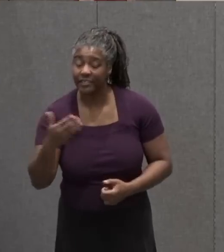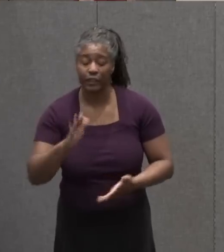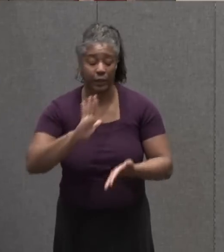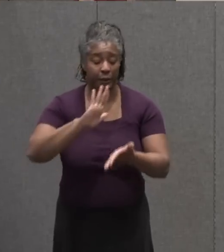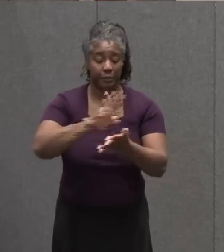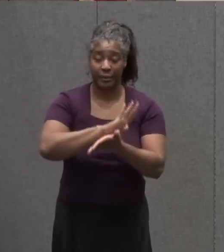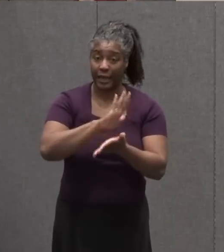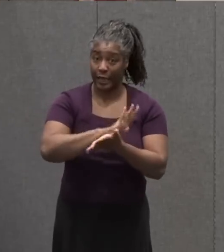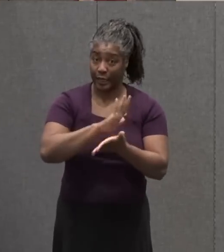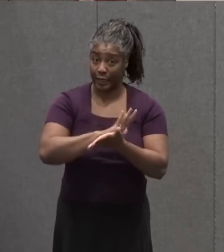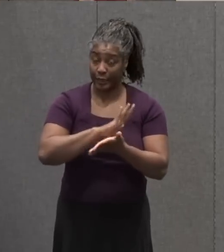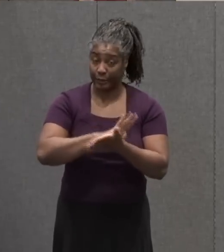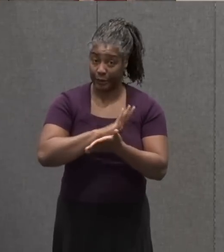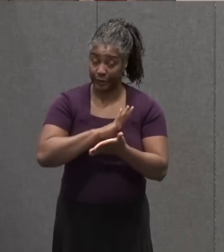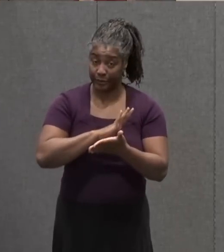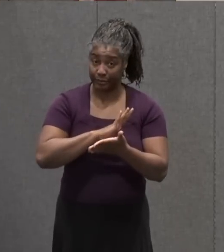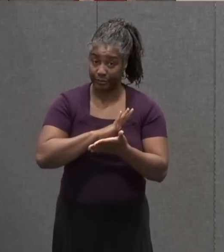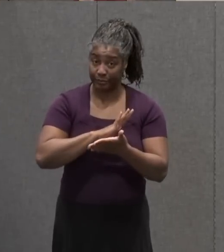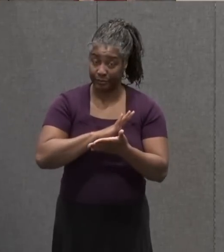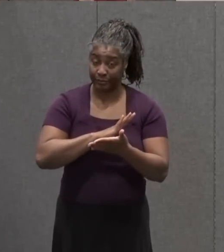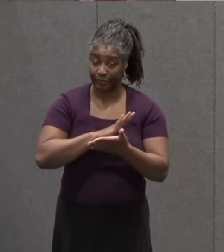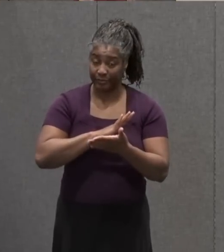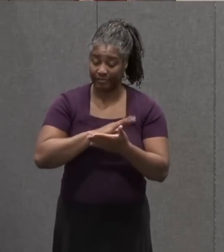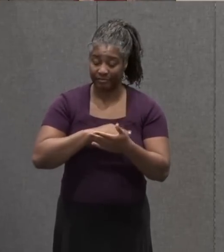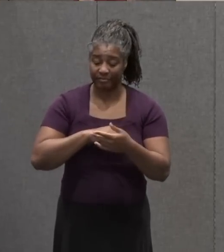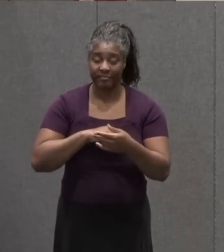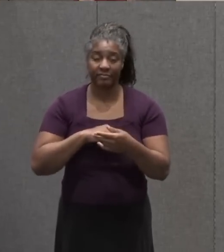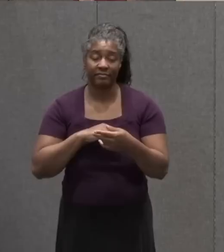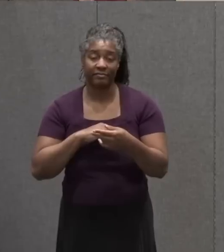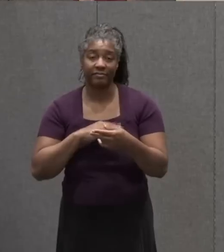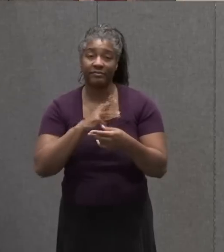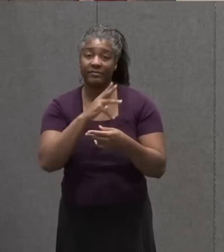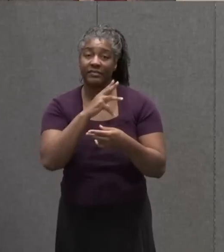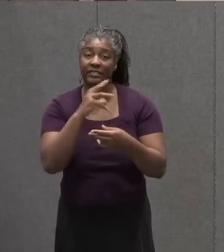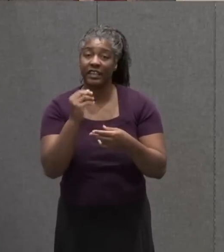and two different colored utensils,